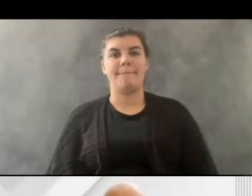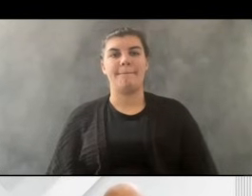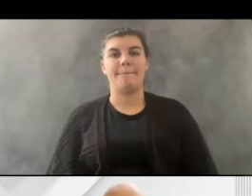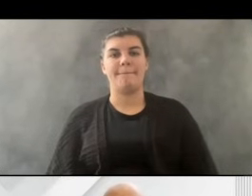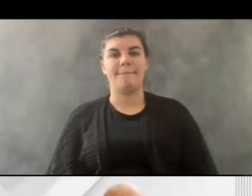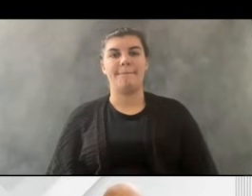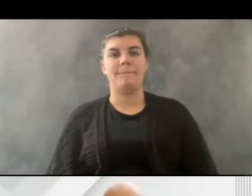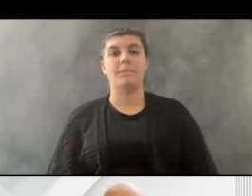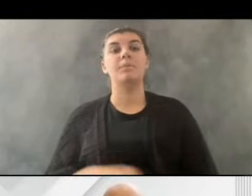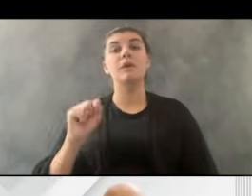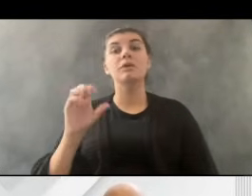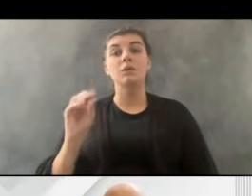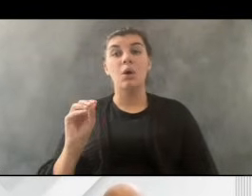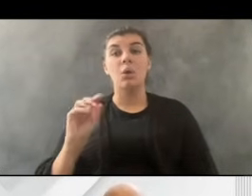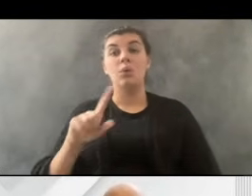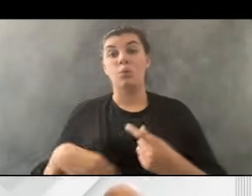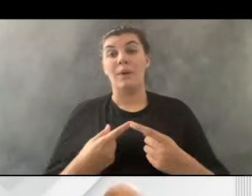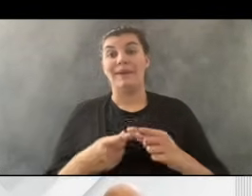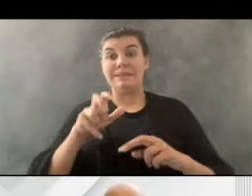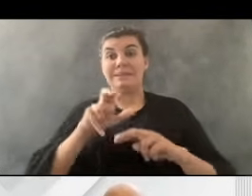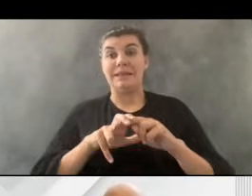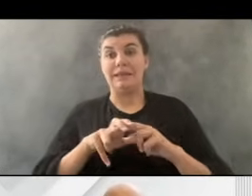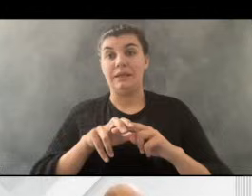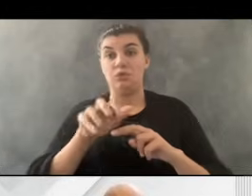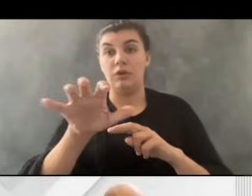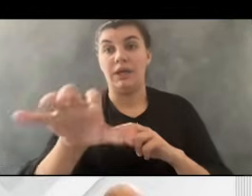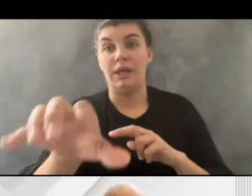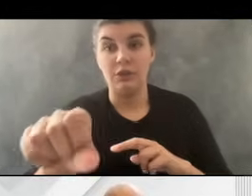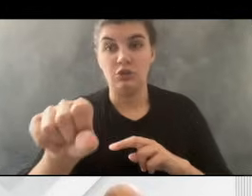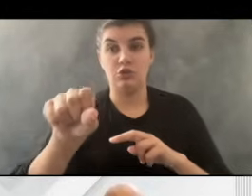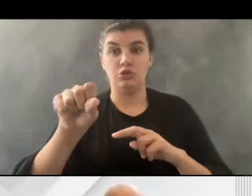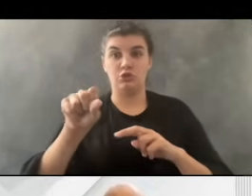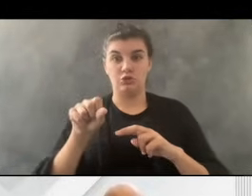So when you're reaching forward, a reach range forward approach,